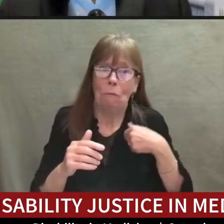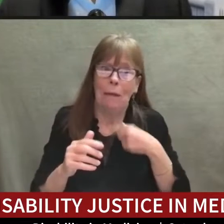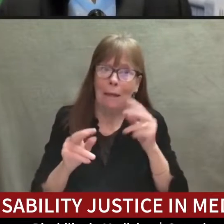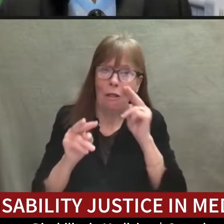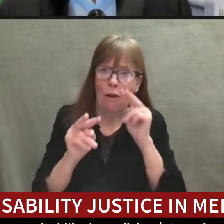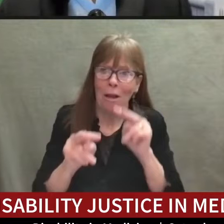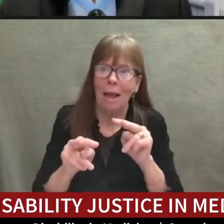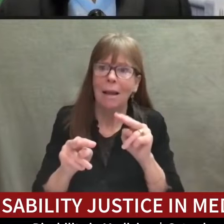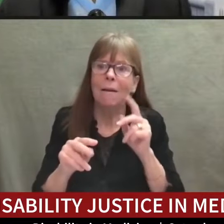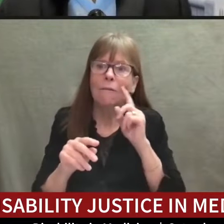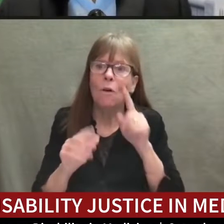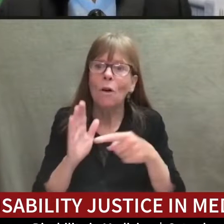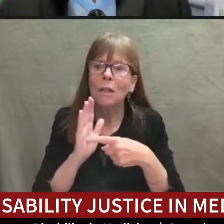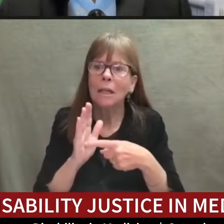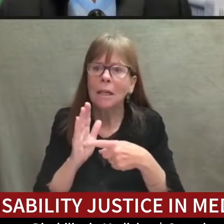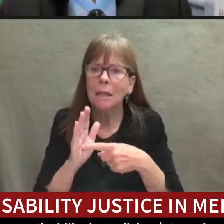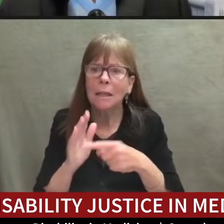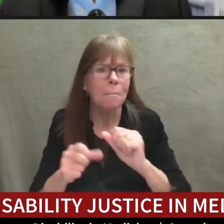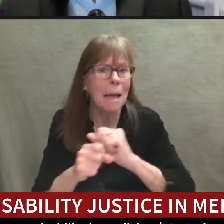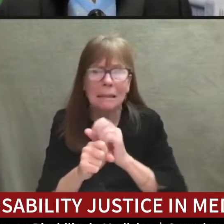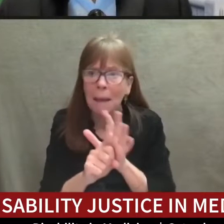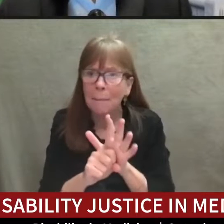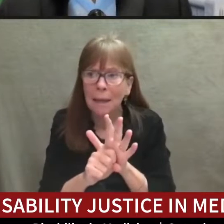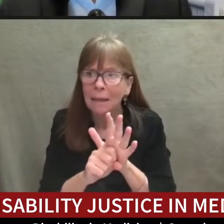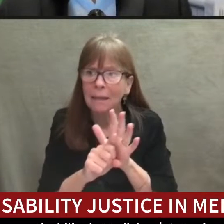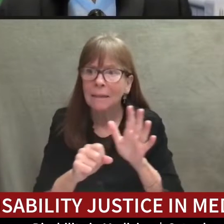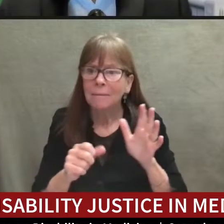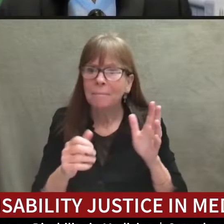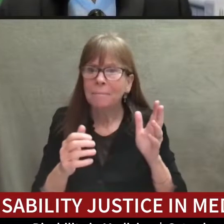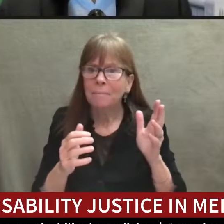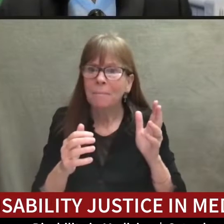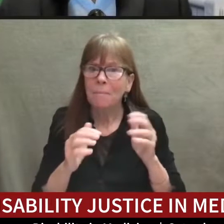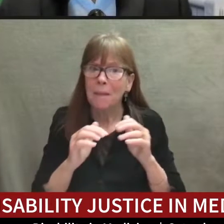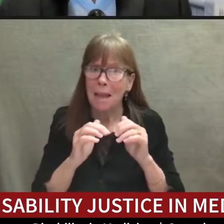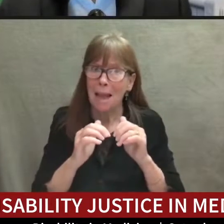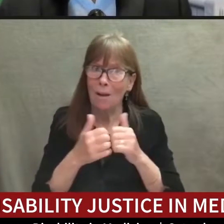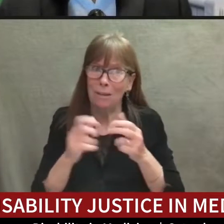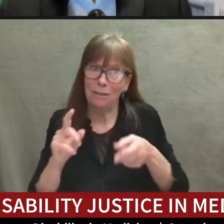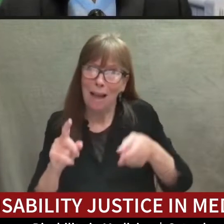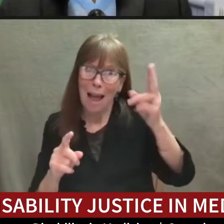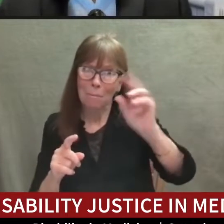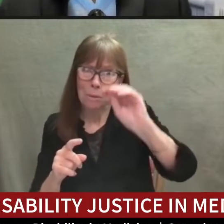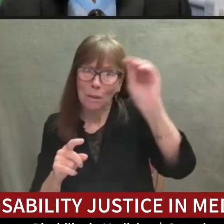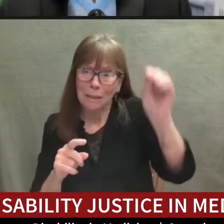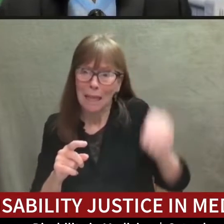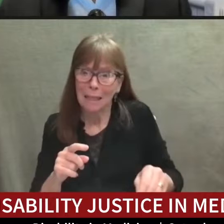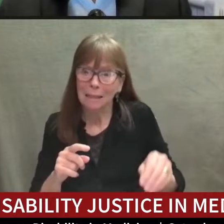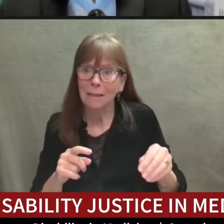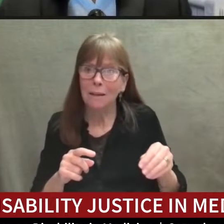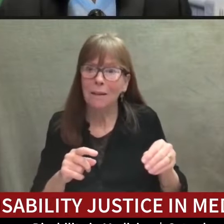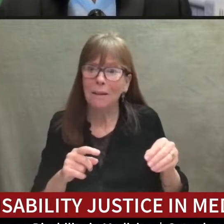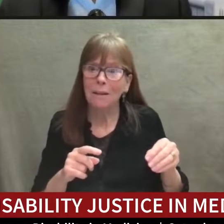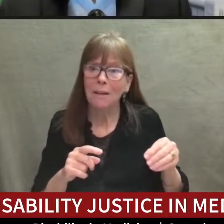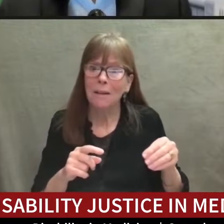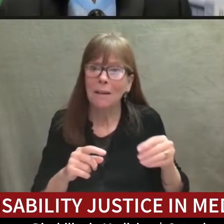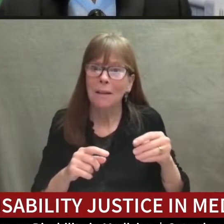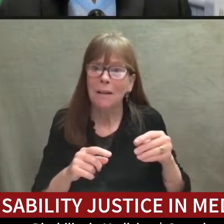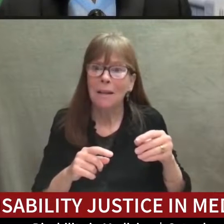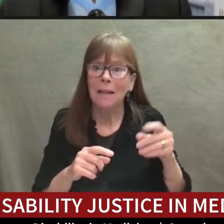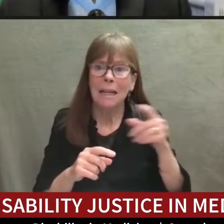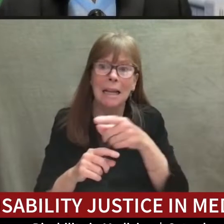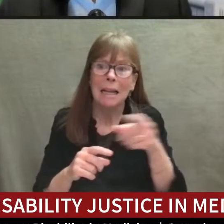with this pandemic, and how a large percentage of deaths, from the pandemic took place in nursing